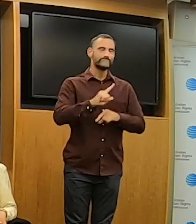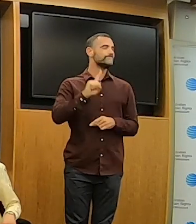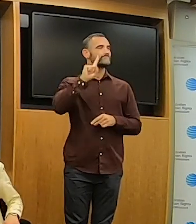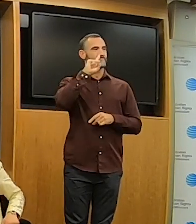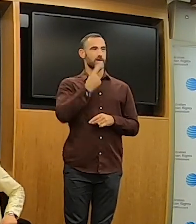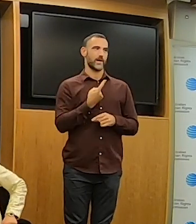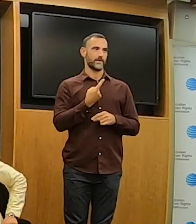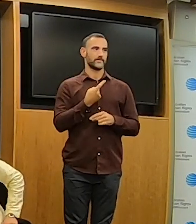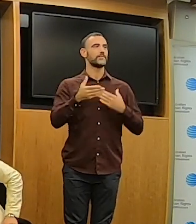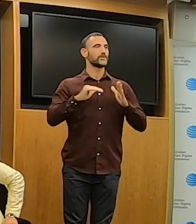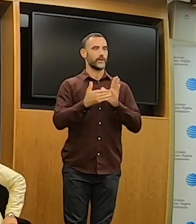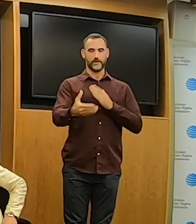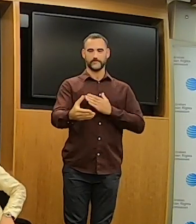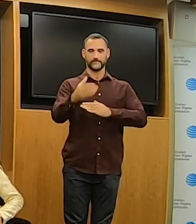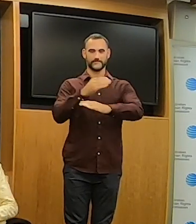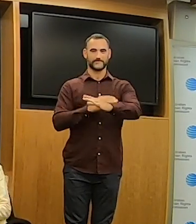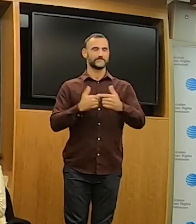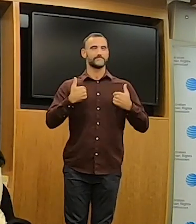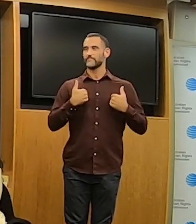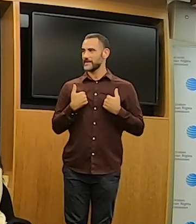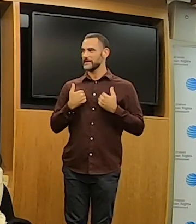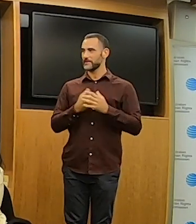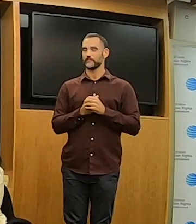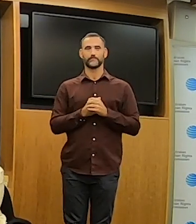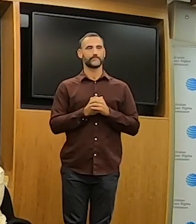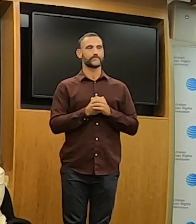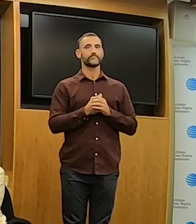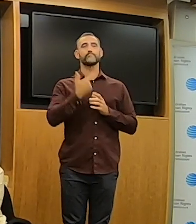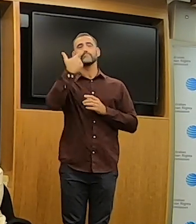On behalf of all my colleagues we wish him well in his important new role.